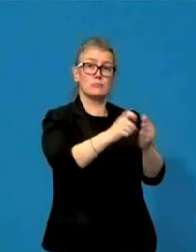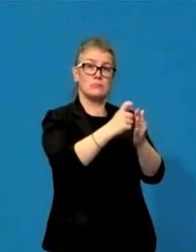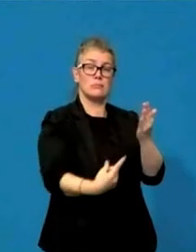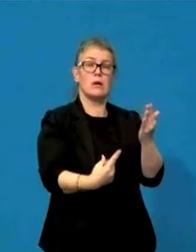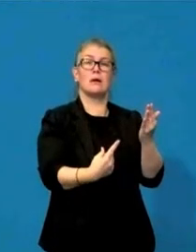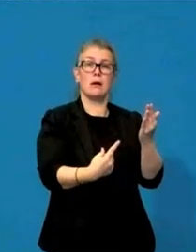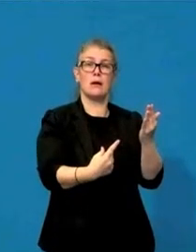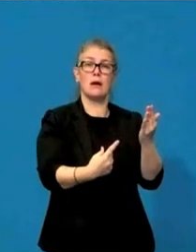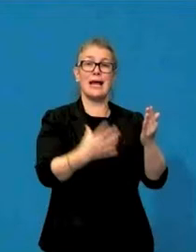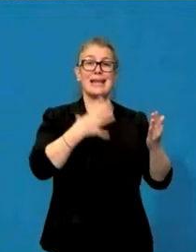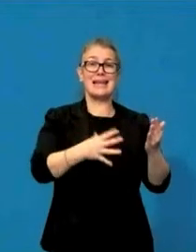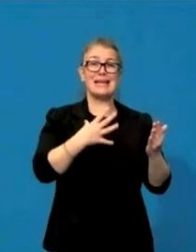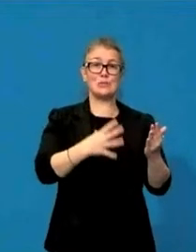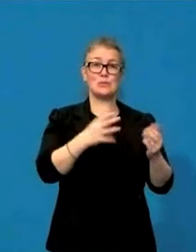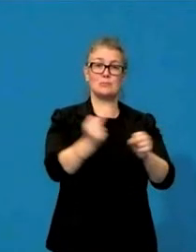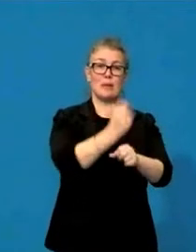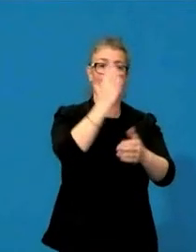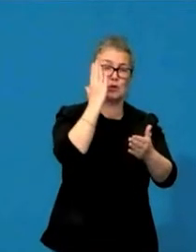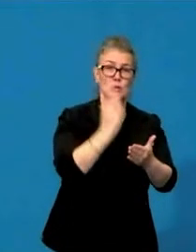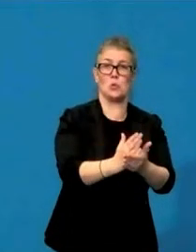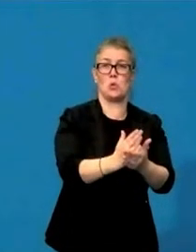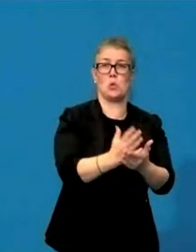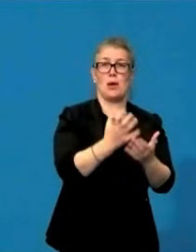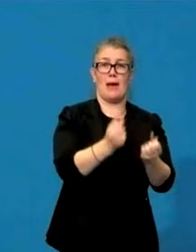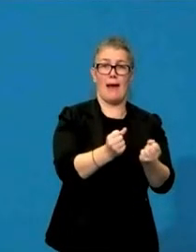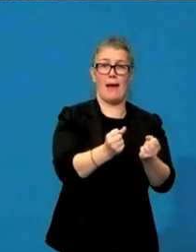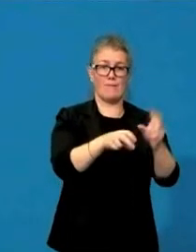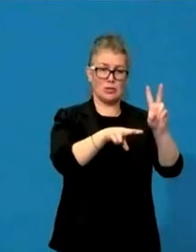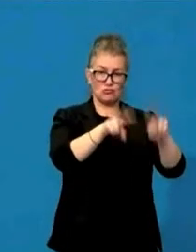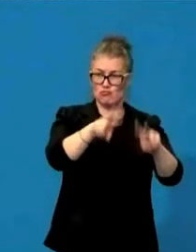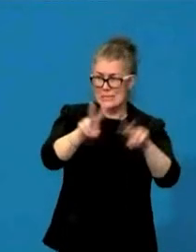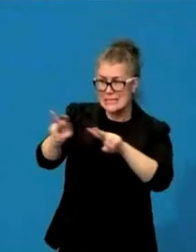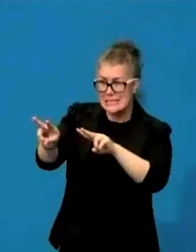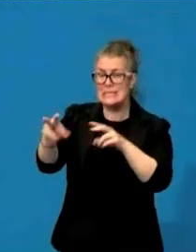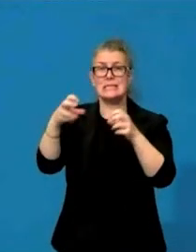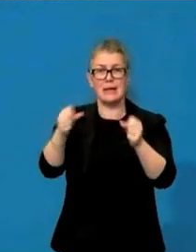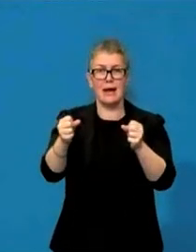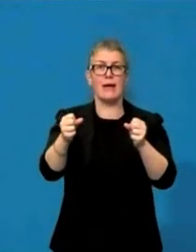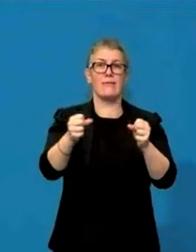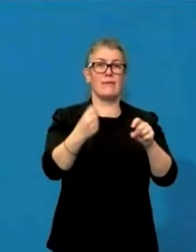put in place in - in a community such as ours where our community is a low